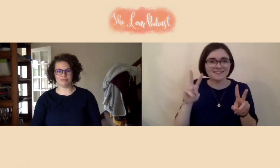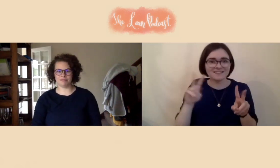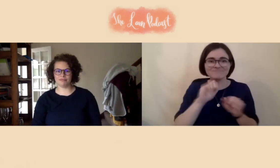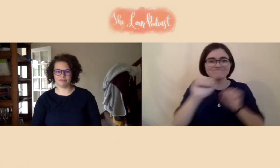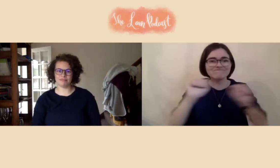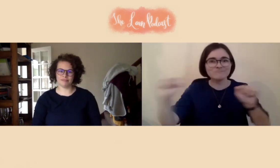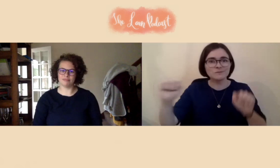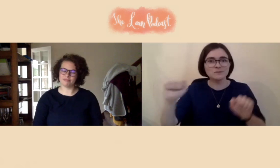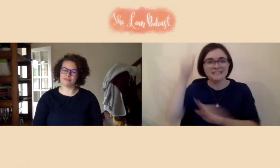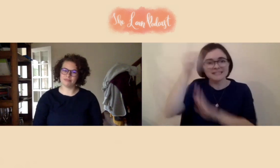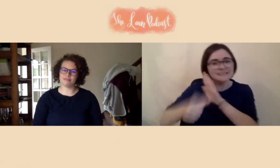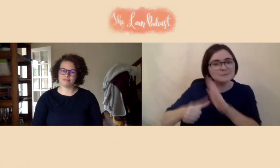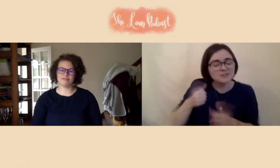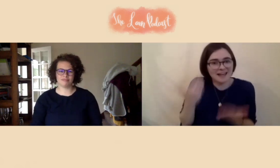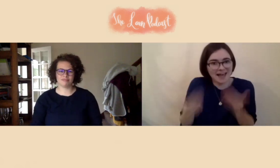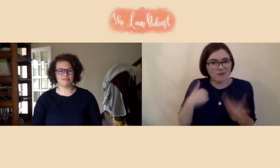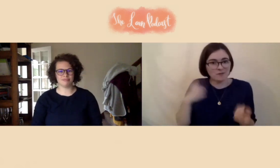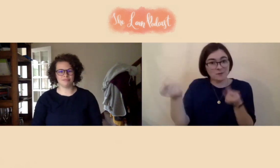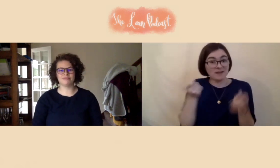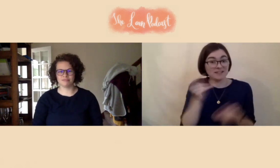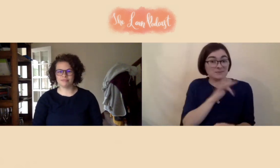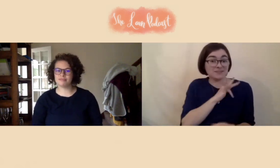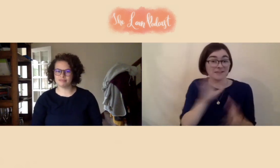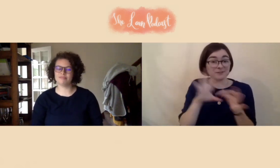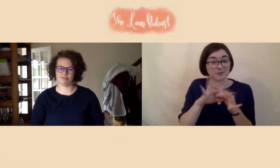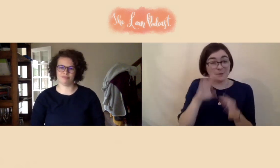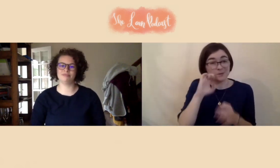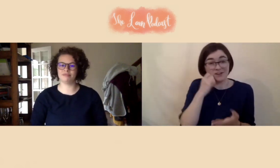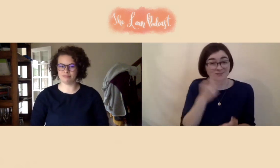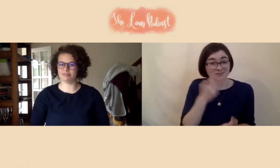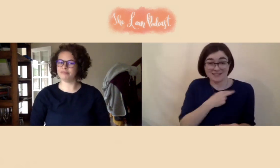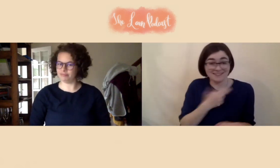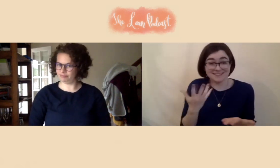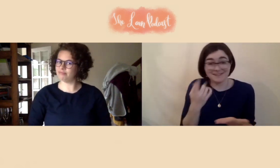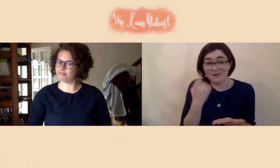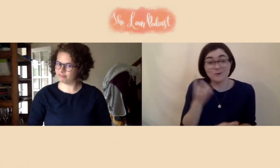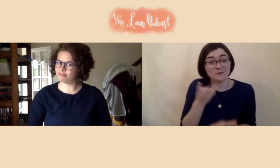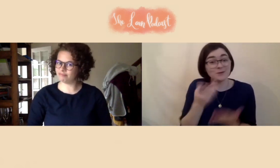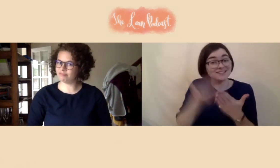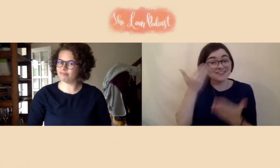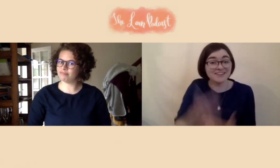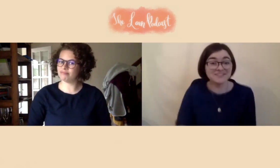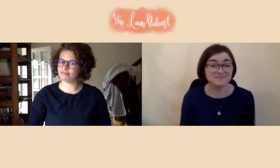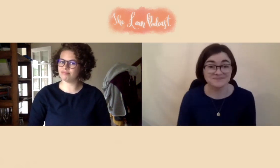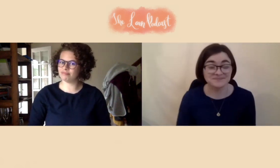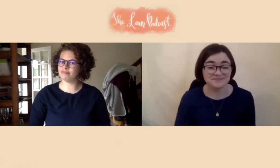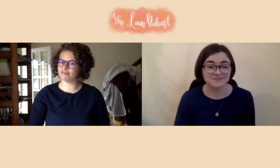and how they've been dealing with it. It's the only way to learn. It is. So I guess we should probably, maybe a little bit,